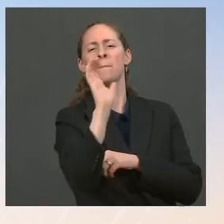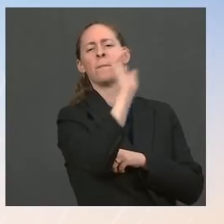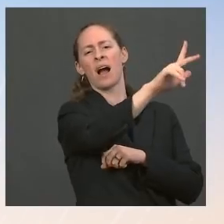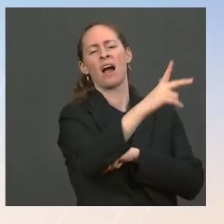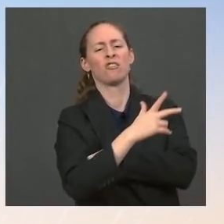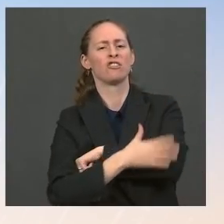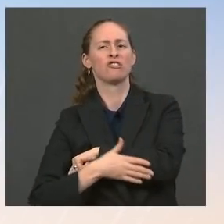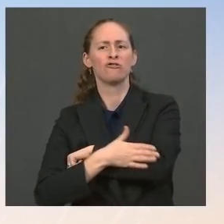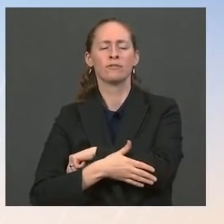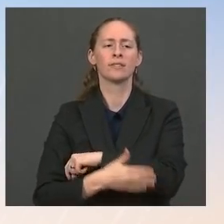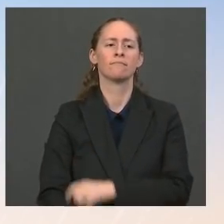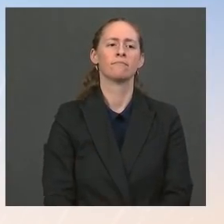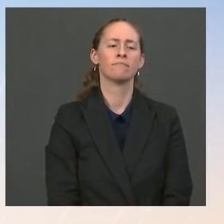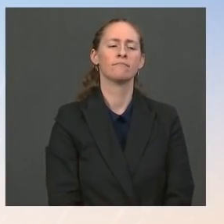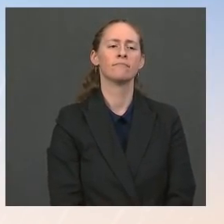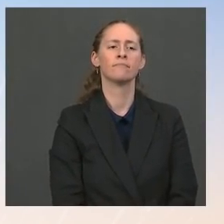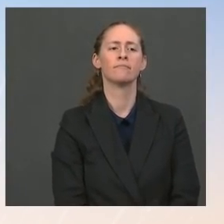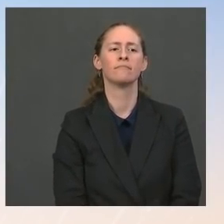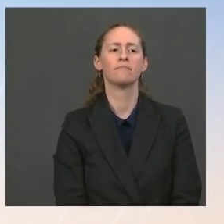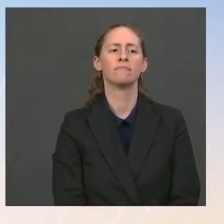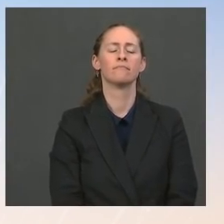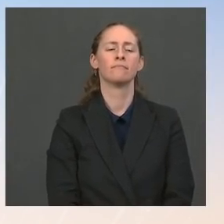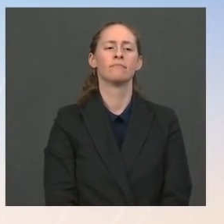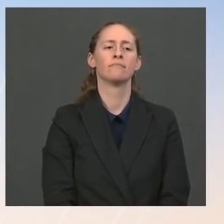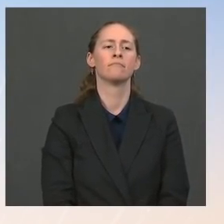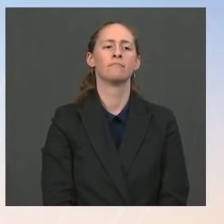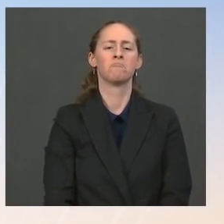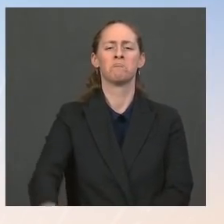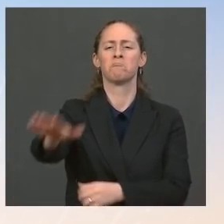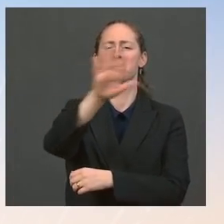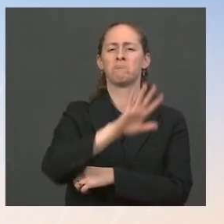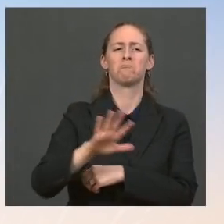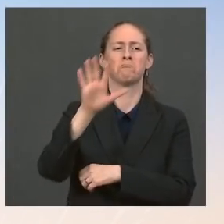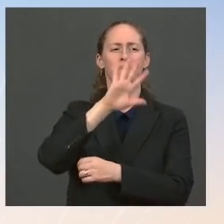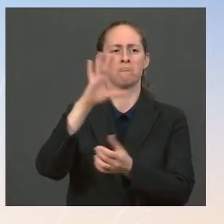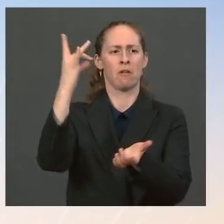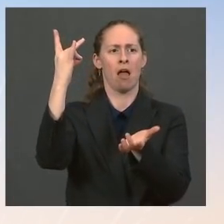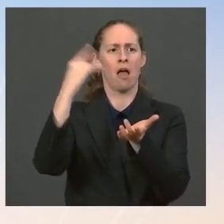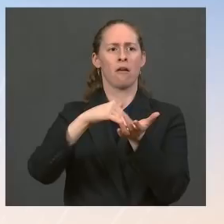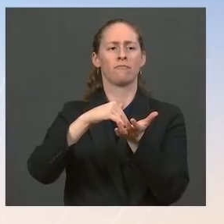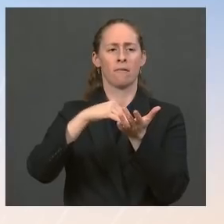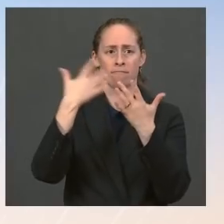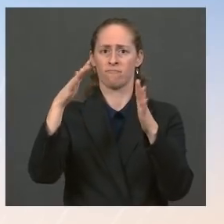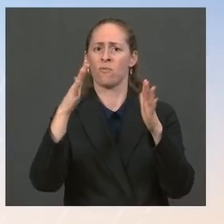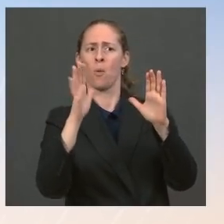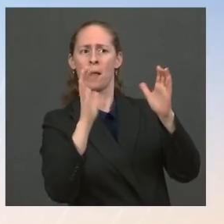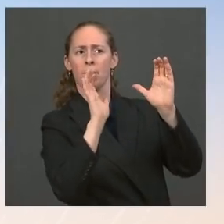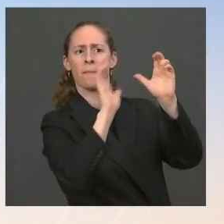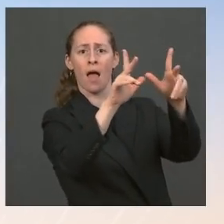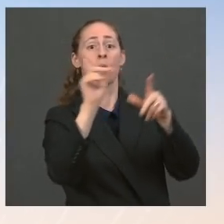An estimated 8,000 migrants have decided to return to Mexico voluntarily,